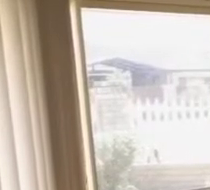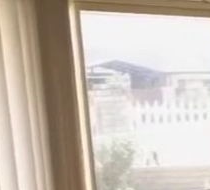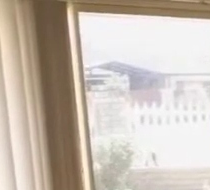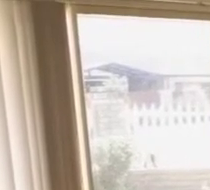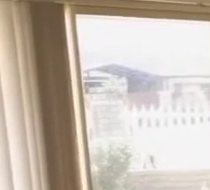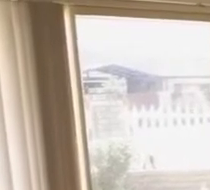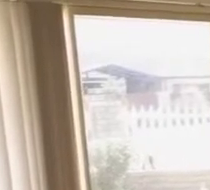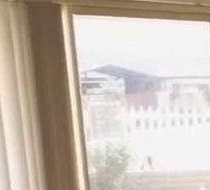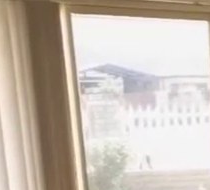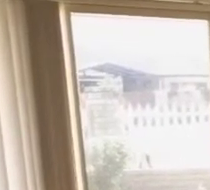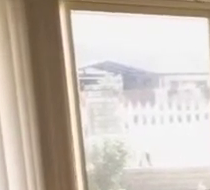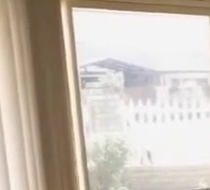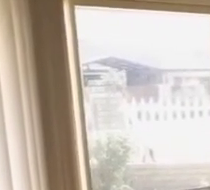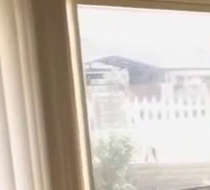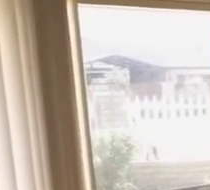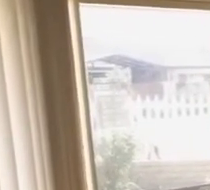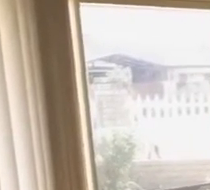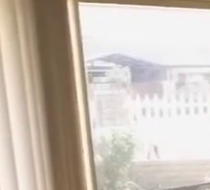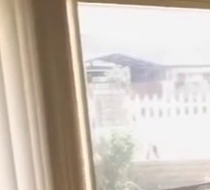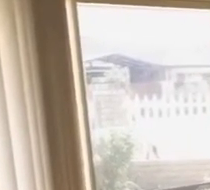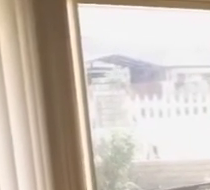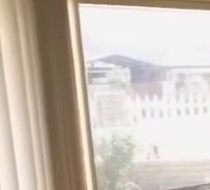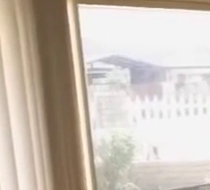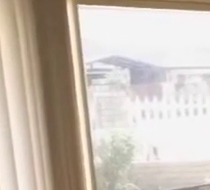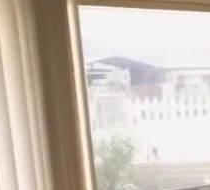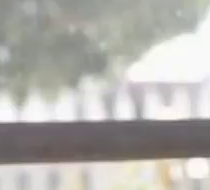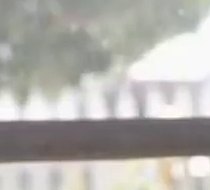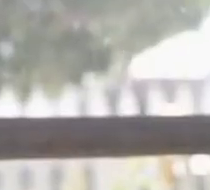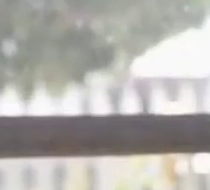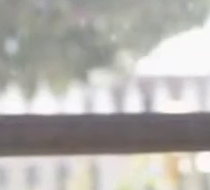This is my father here. He's getting older now, so I look after him.